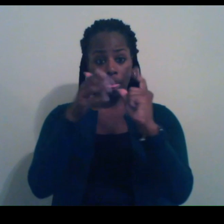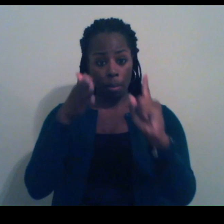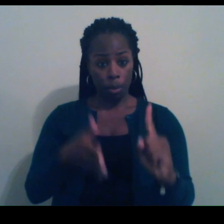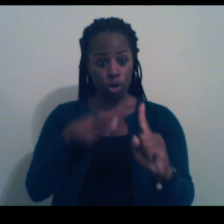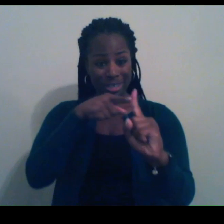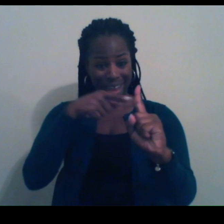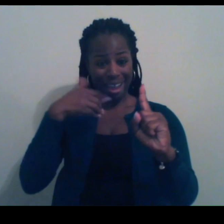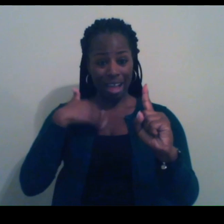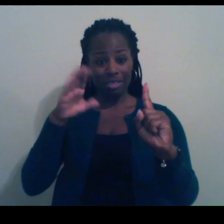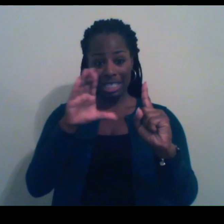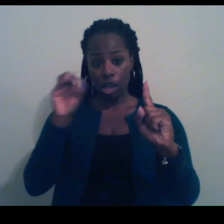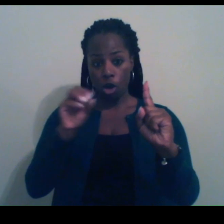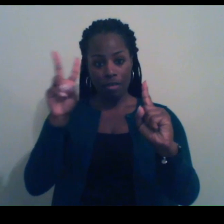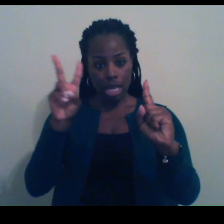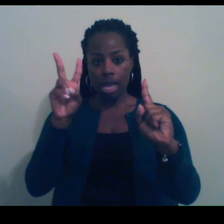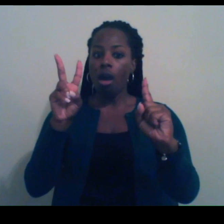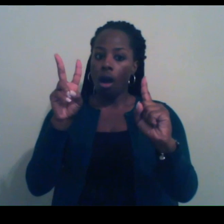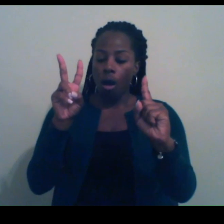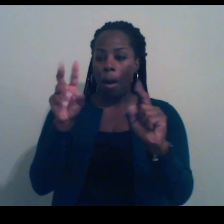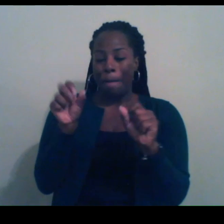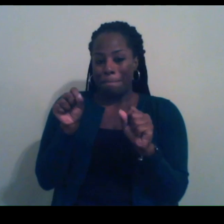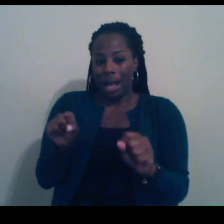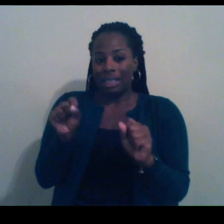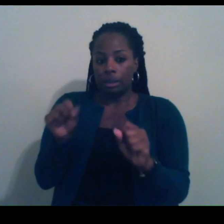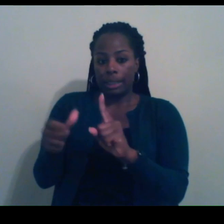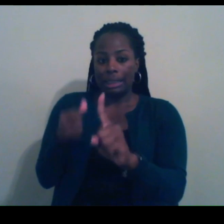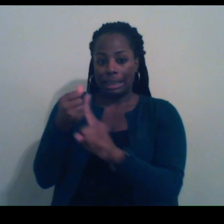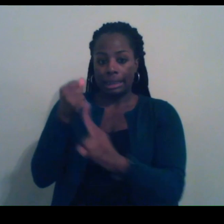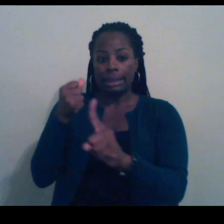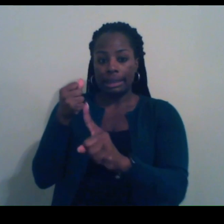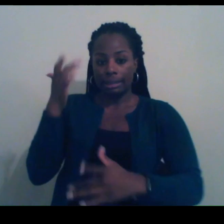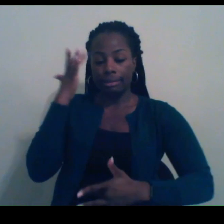one of our experts and leaders have been saying for more than a month now remains